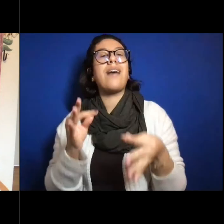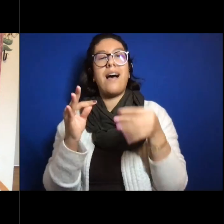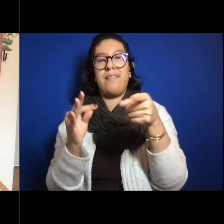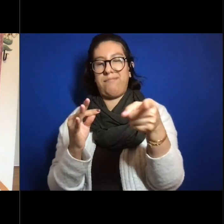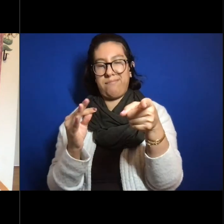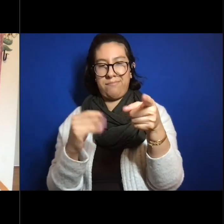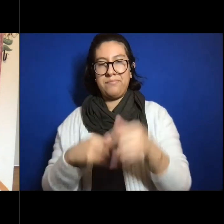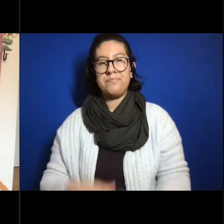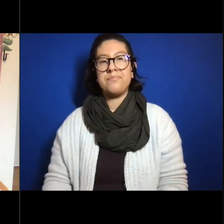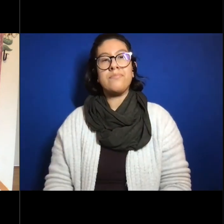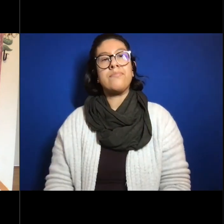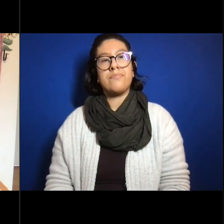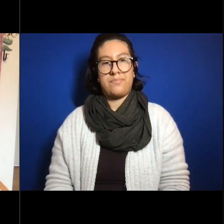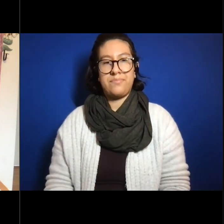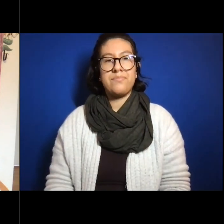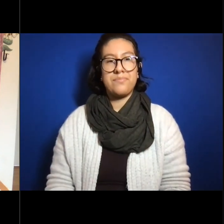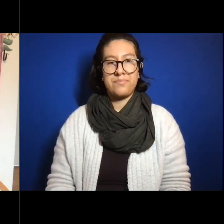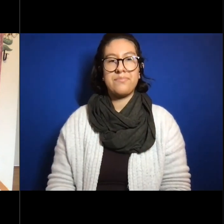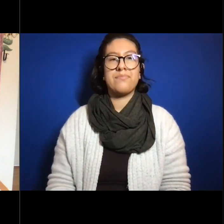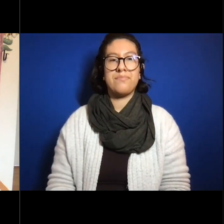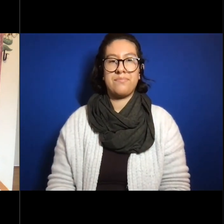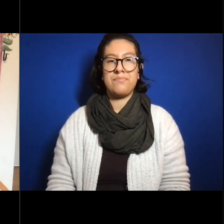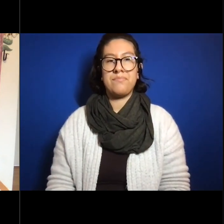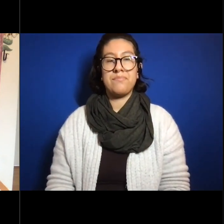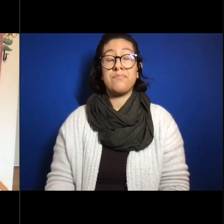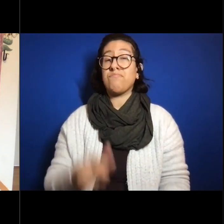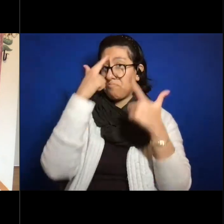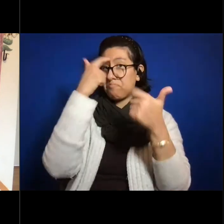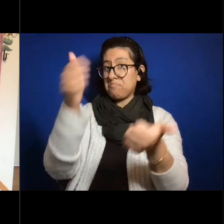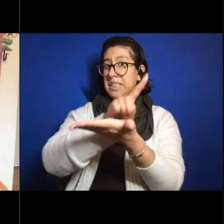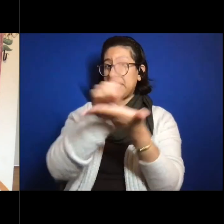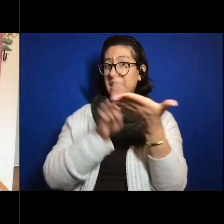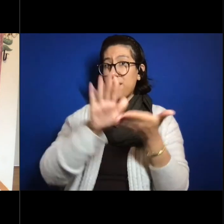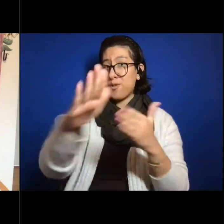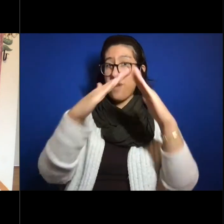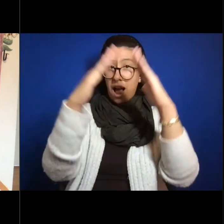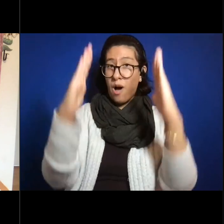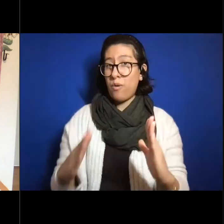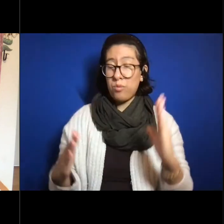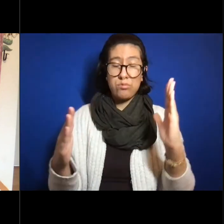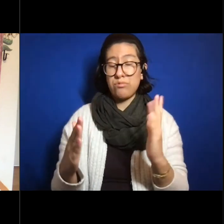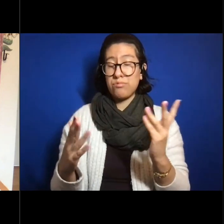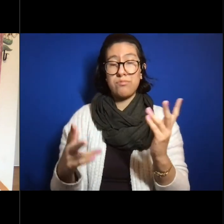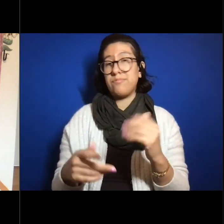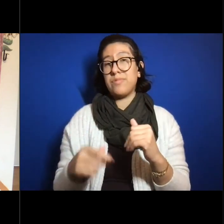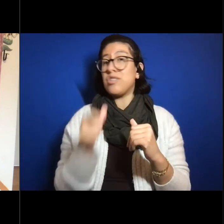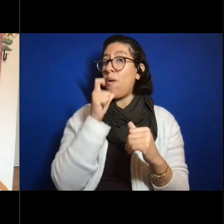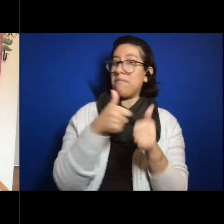So you can of course design your own house if you wanted to do this yourself you don't have to make our printout,